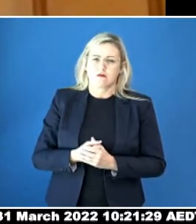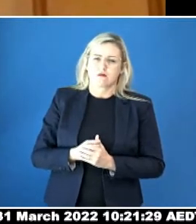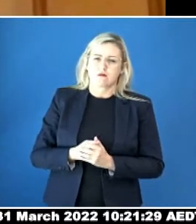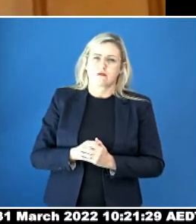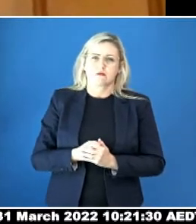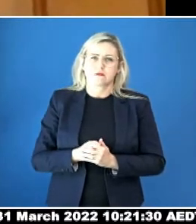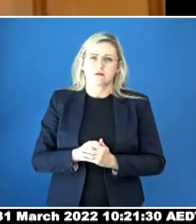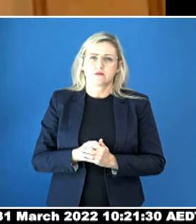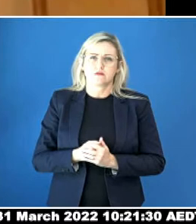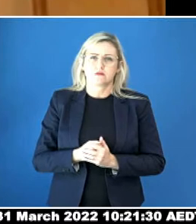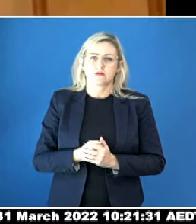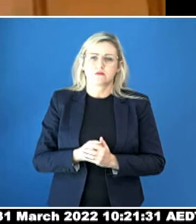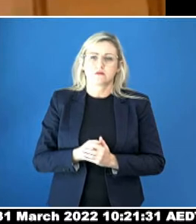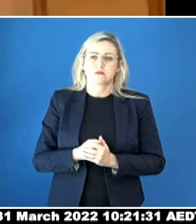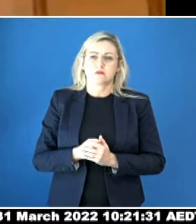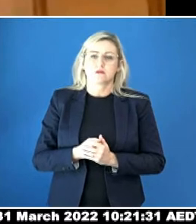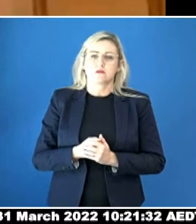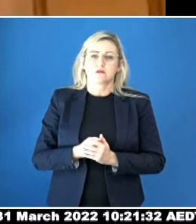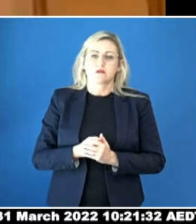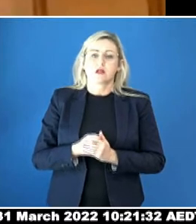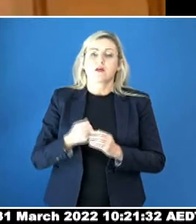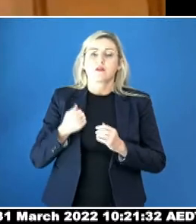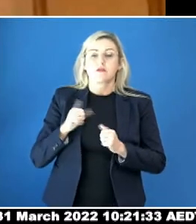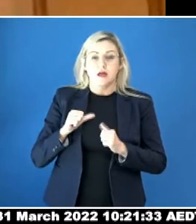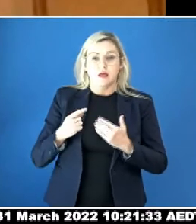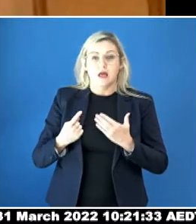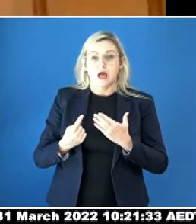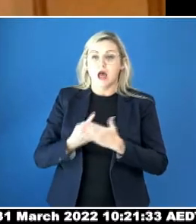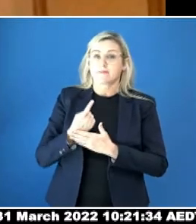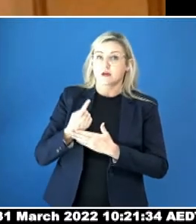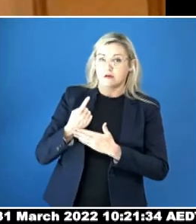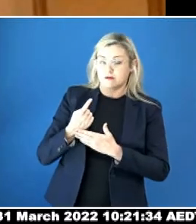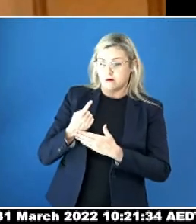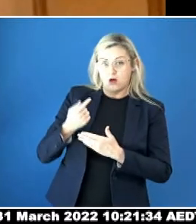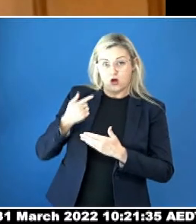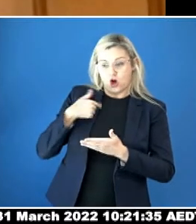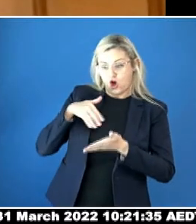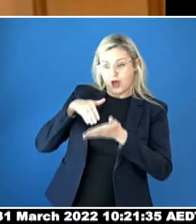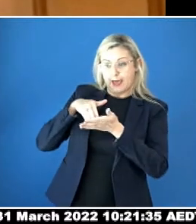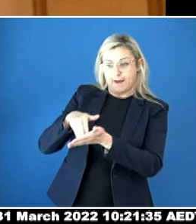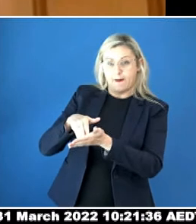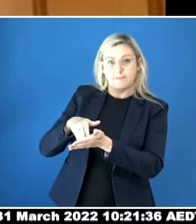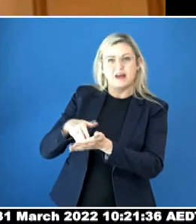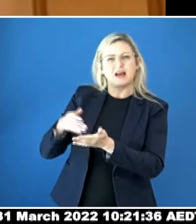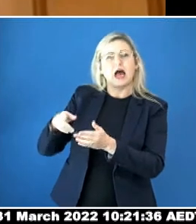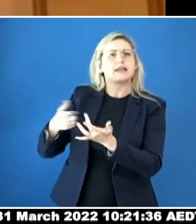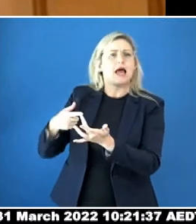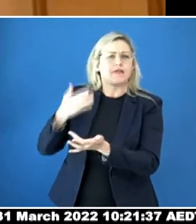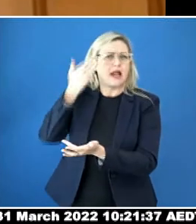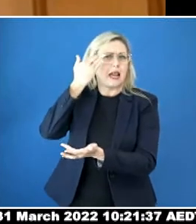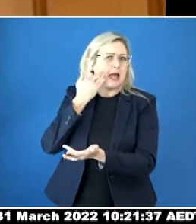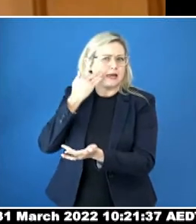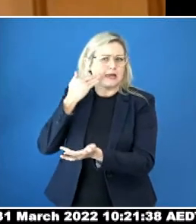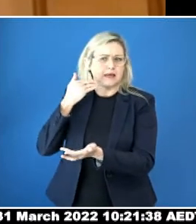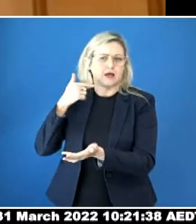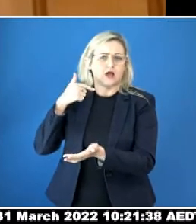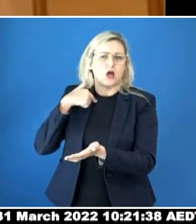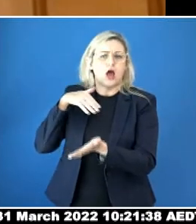And then I was helping with a lady - I can't remember